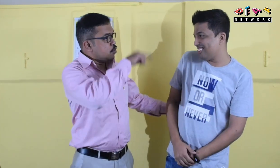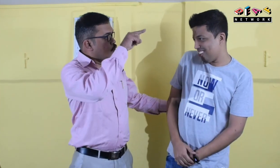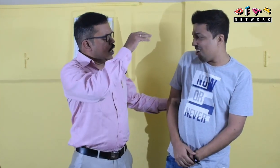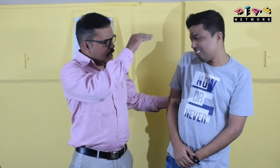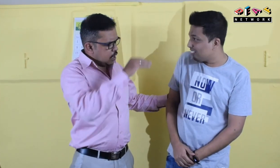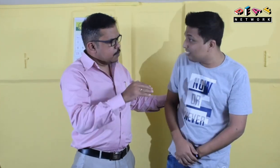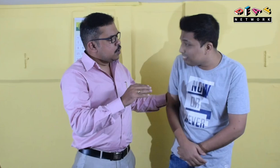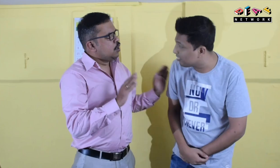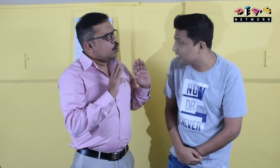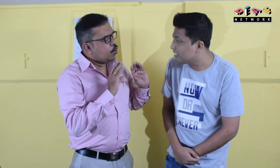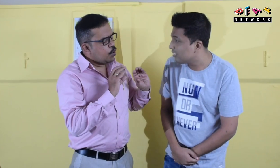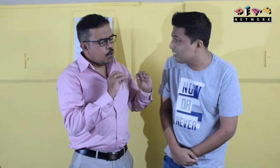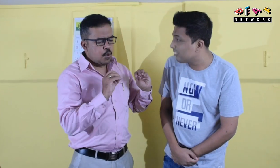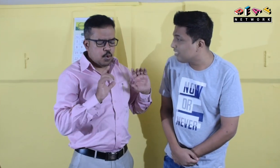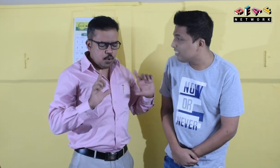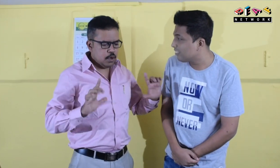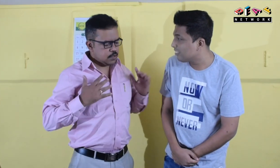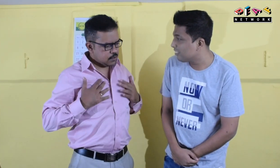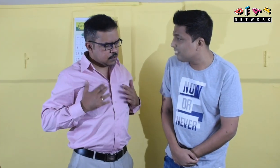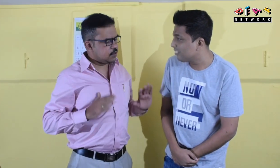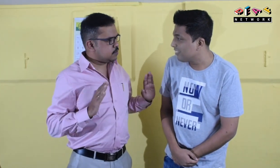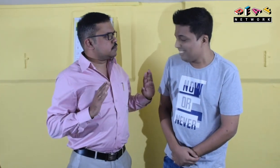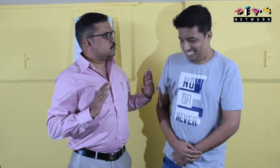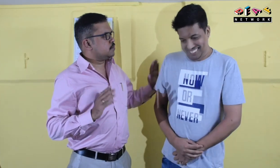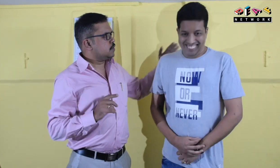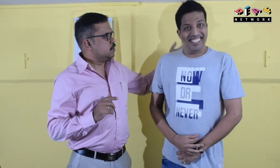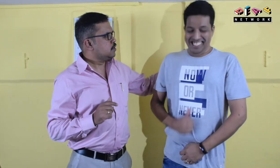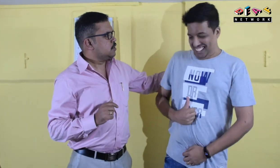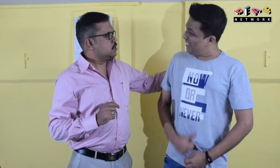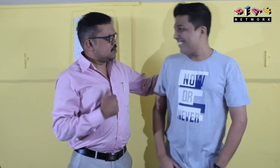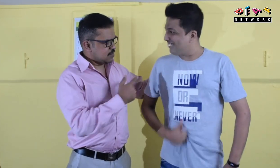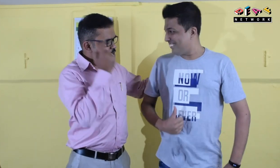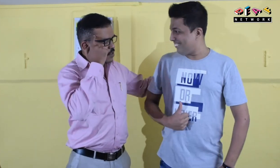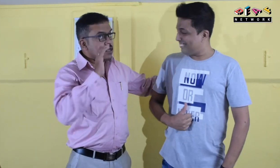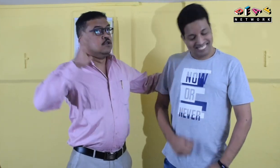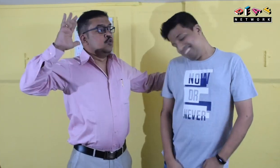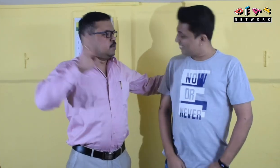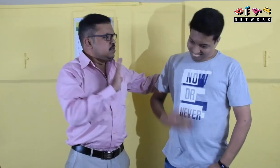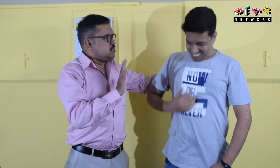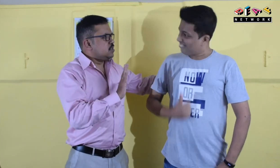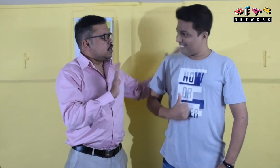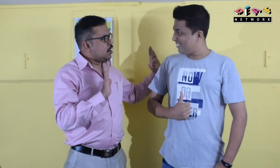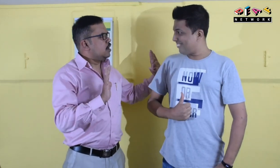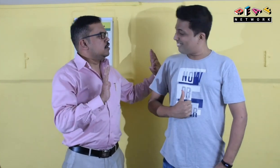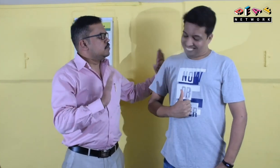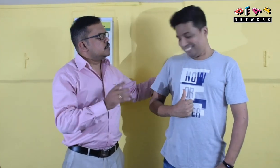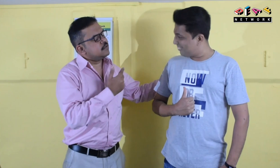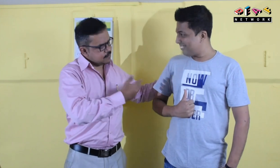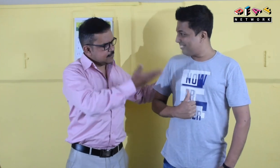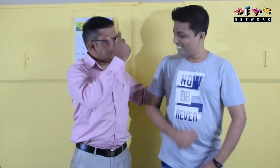Go and do the same thing in easy way Think of me as a Friend..